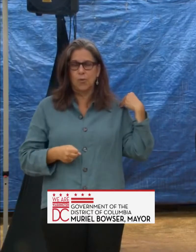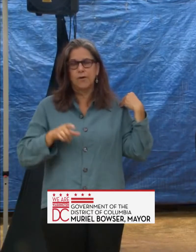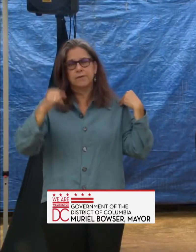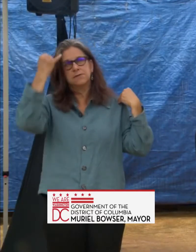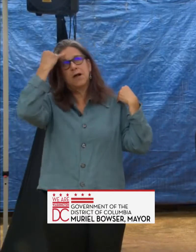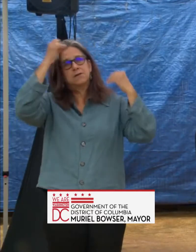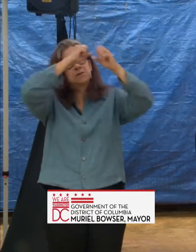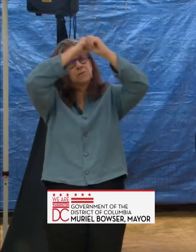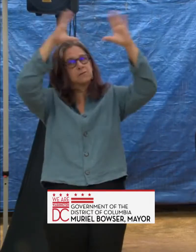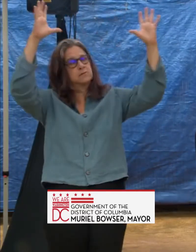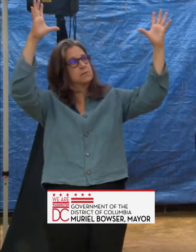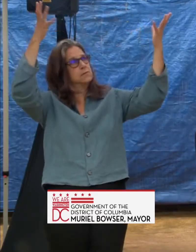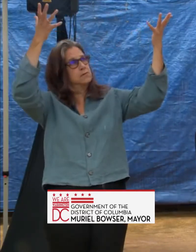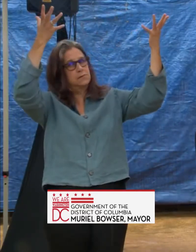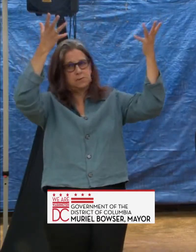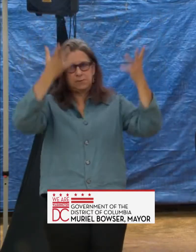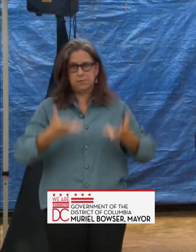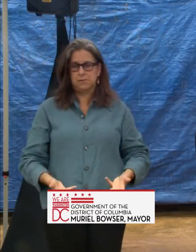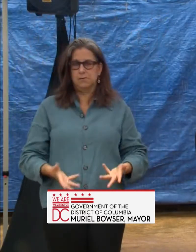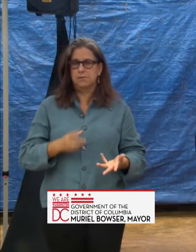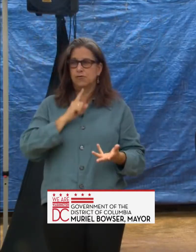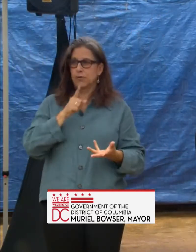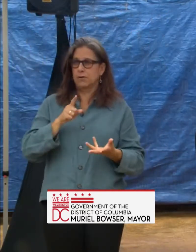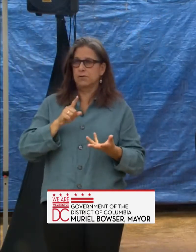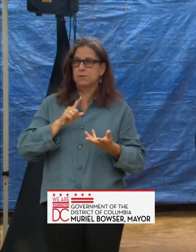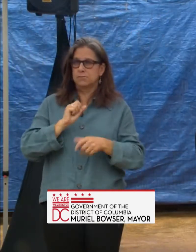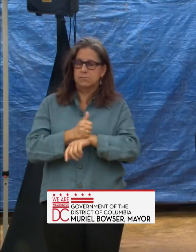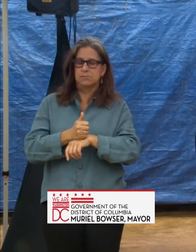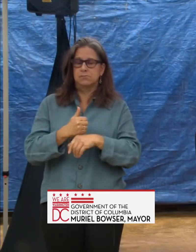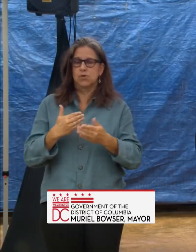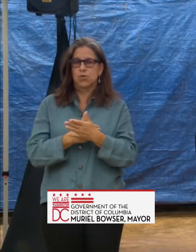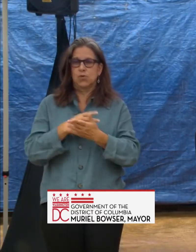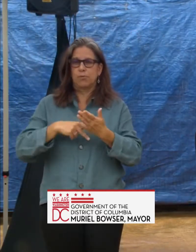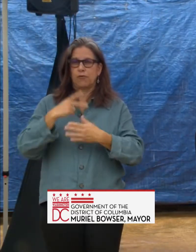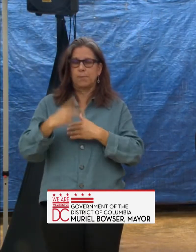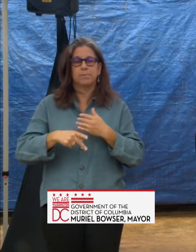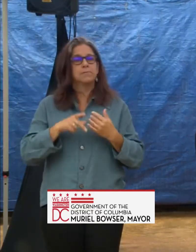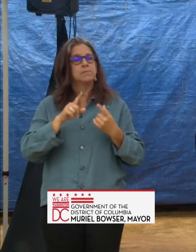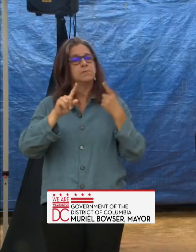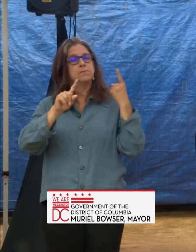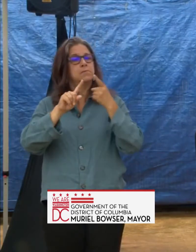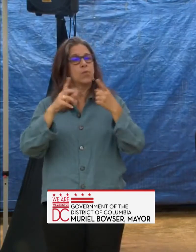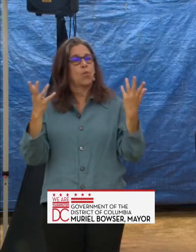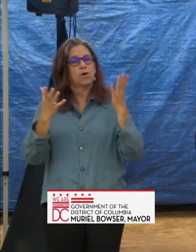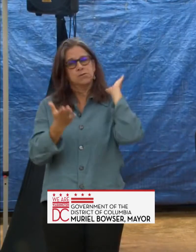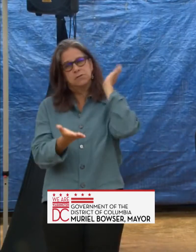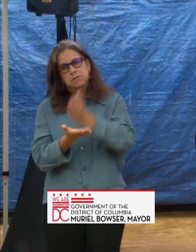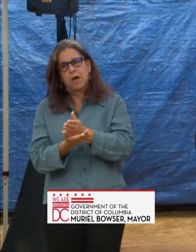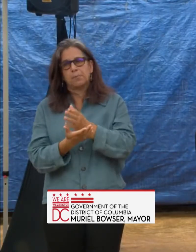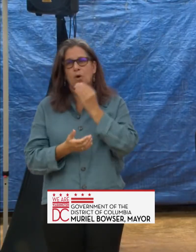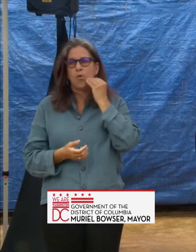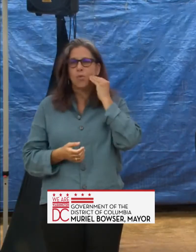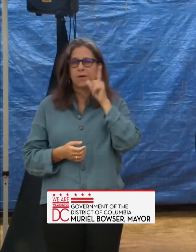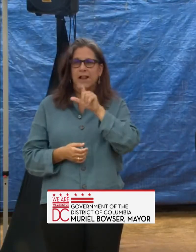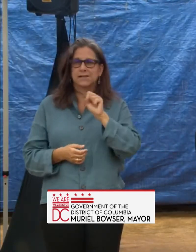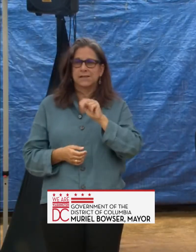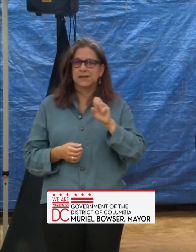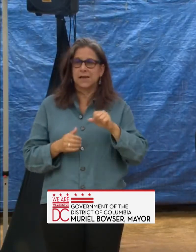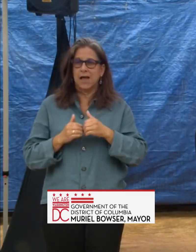PROGRAM FOR THE NEED TO END HOMELESSNESS, FOR THE CREATION OF A FACILITY IN PETWORTH THAT WOULD SERVE AS A CATALYST FOR